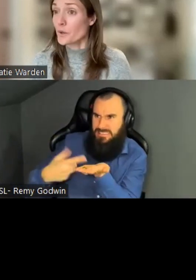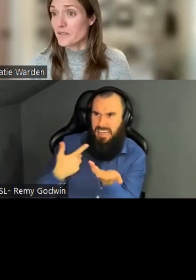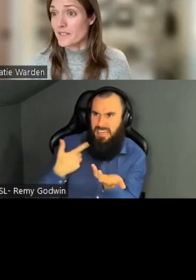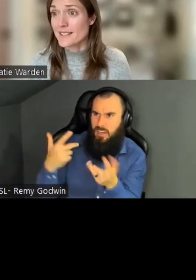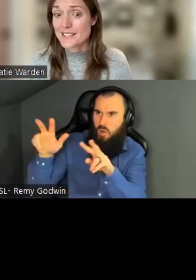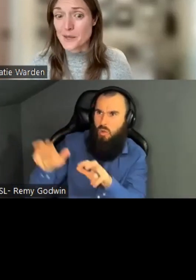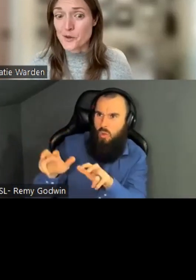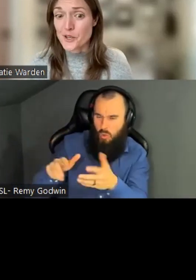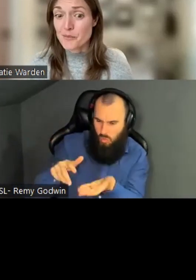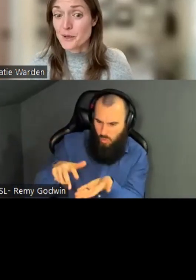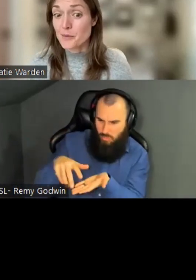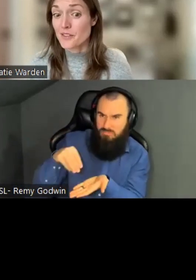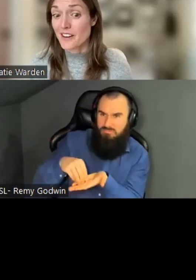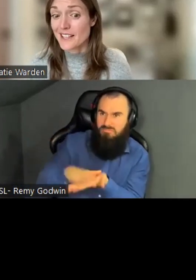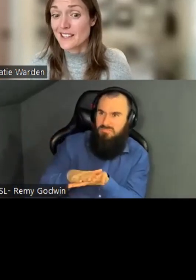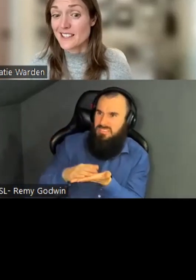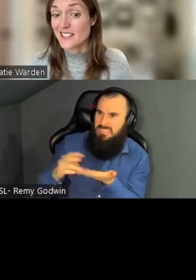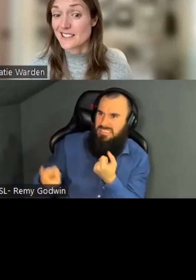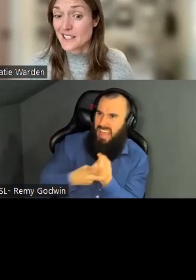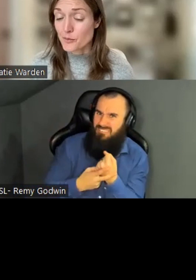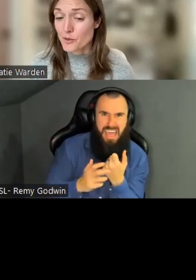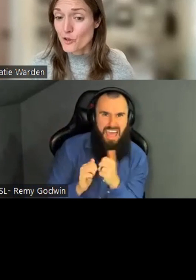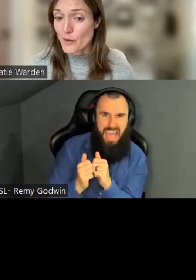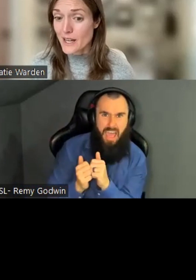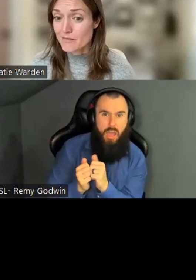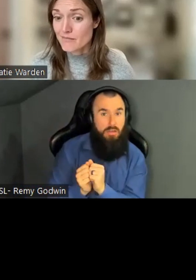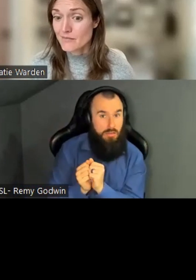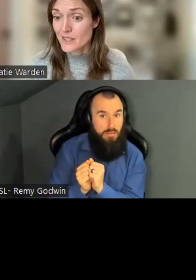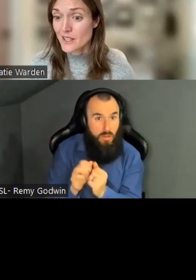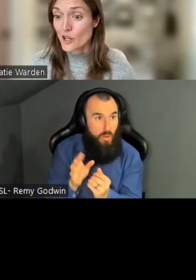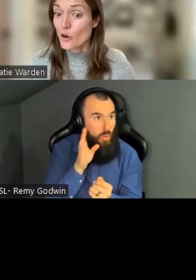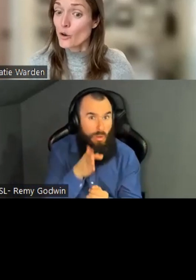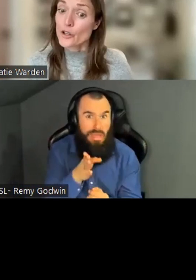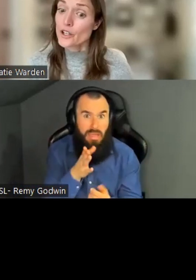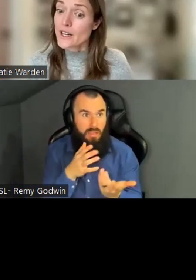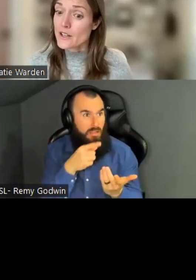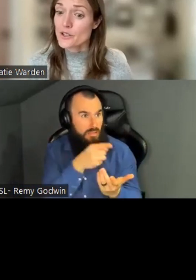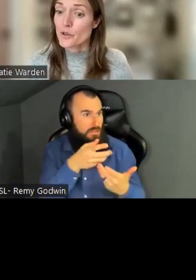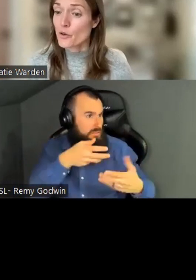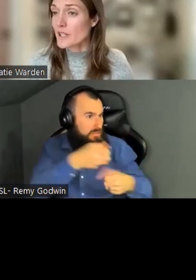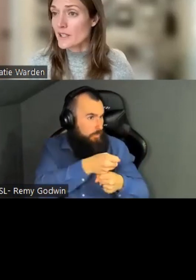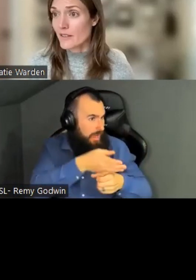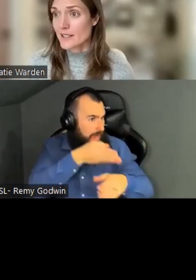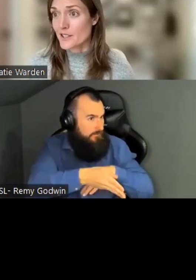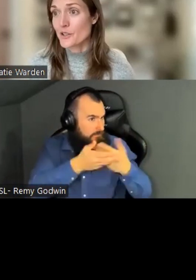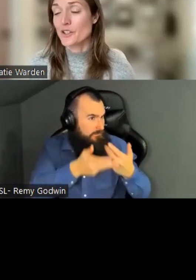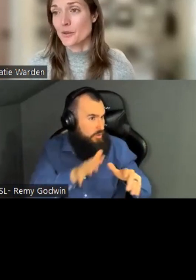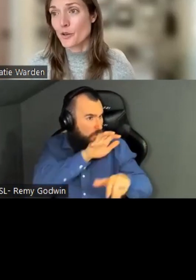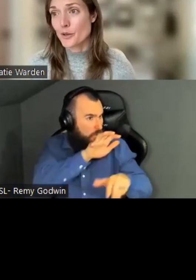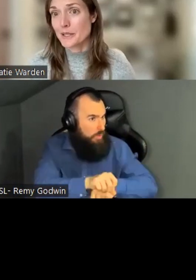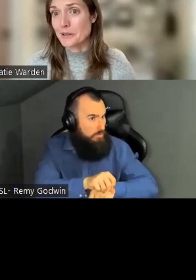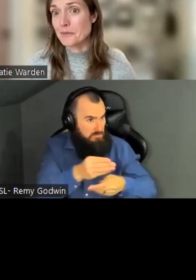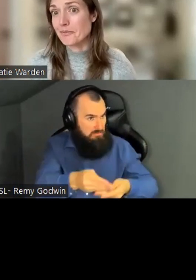Will a visit summary be provided in an accessible format or could I use a recording device during the appointment?